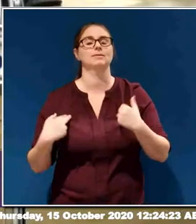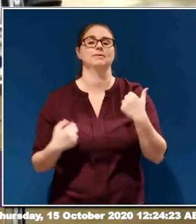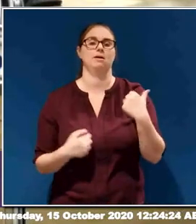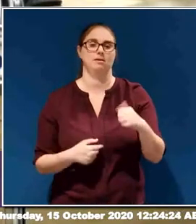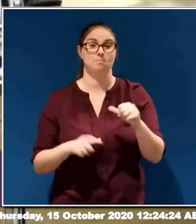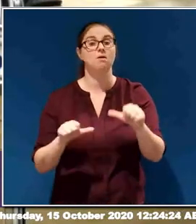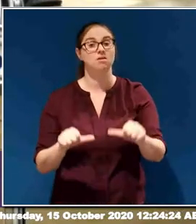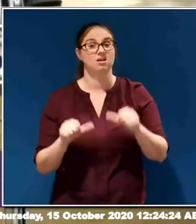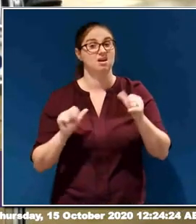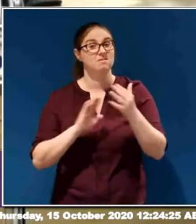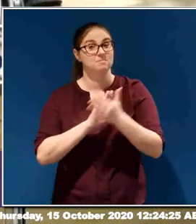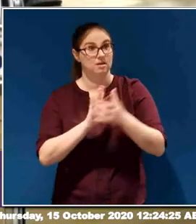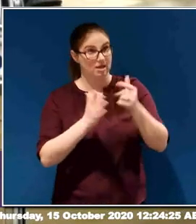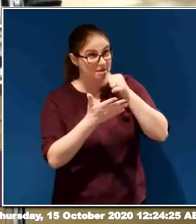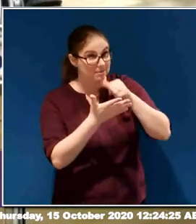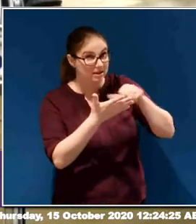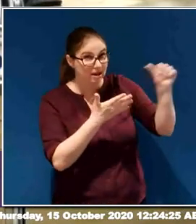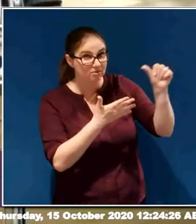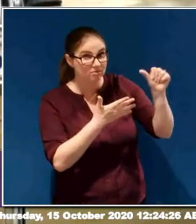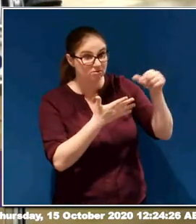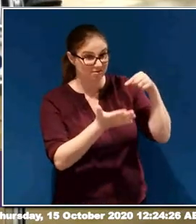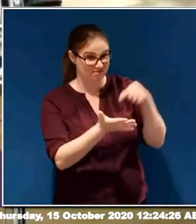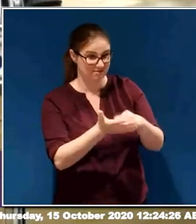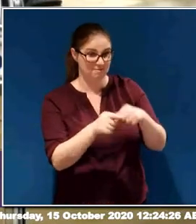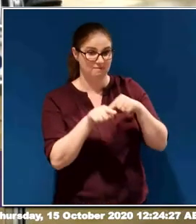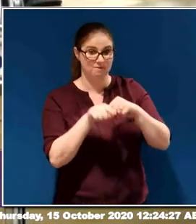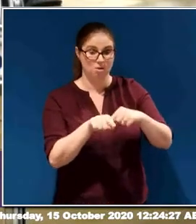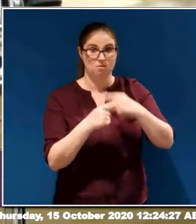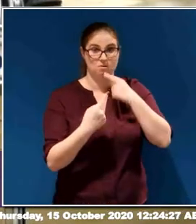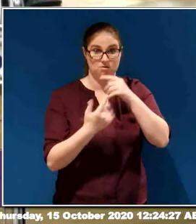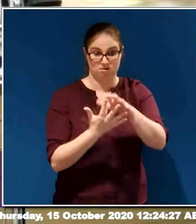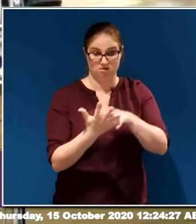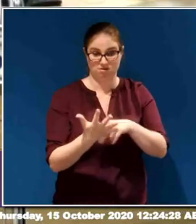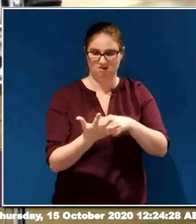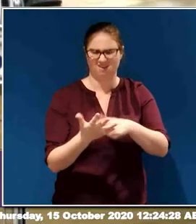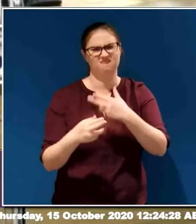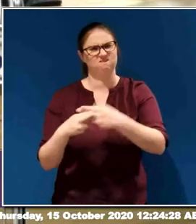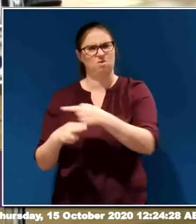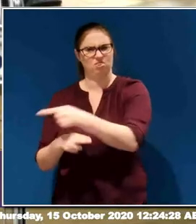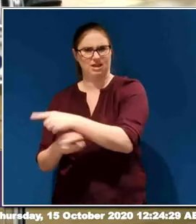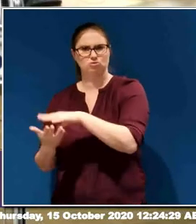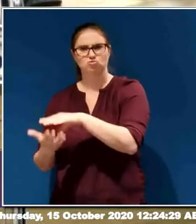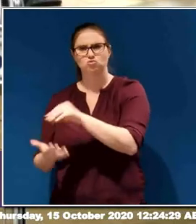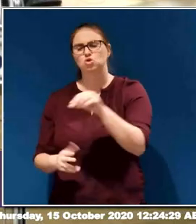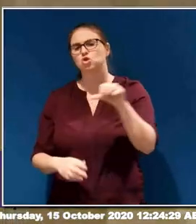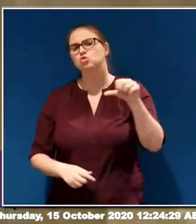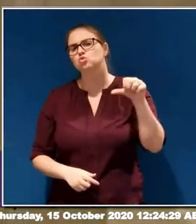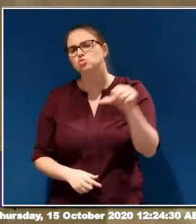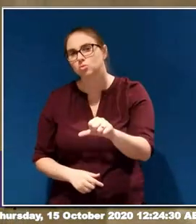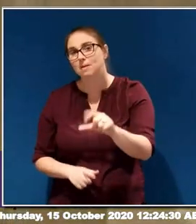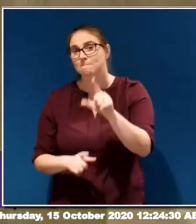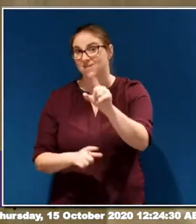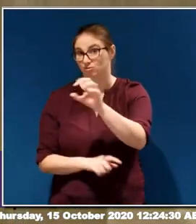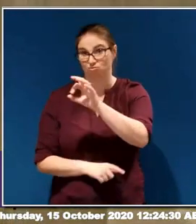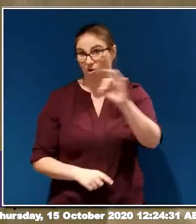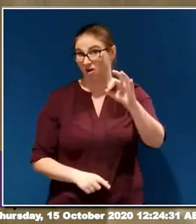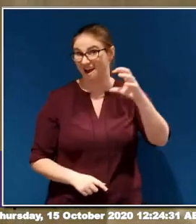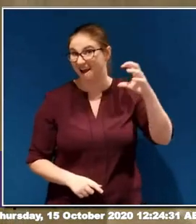occur but there's no obligation and it doesn't always occur in that way. Is that your experience?